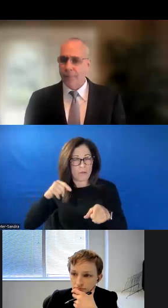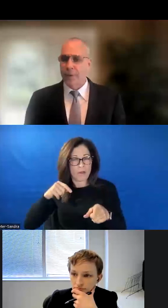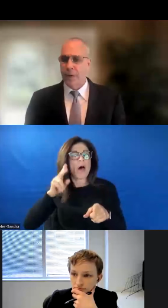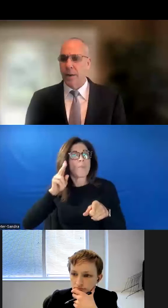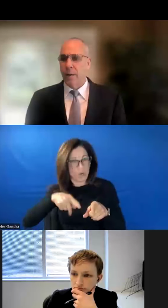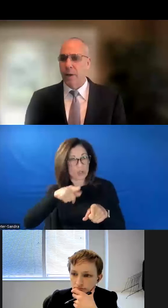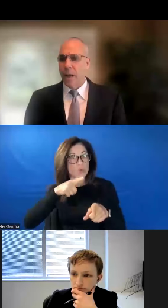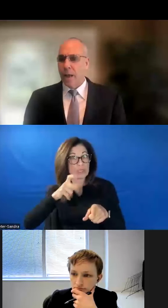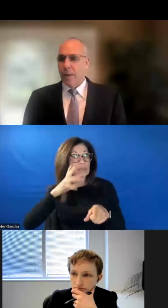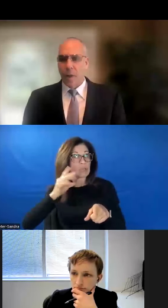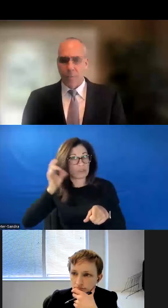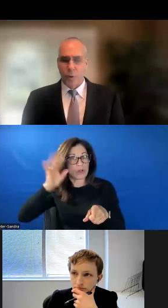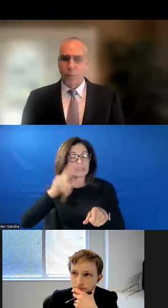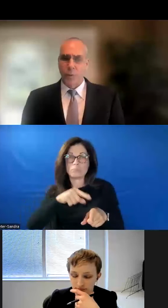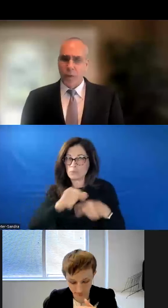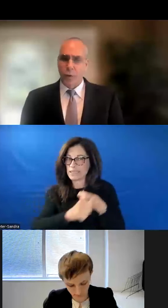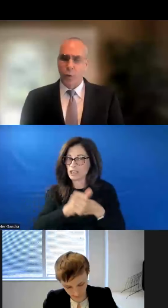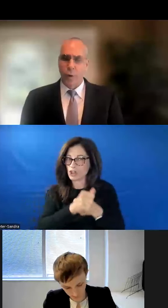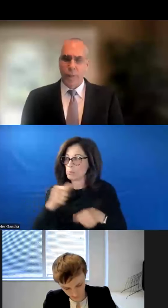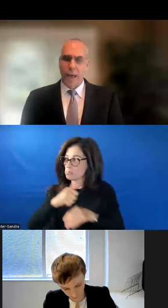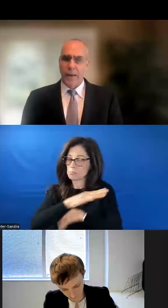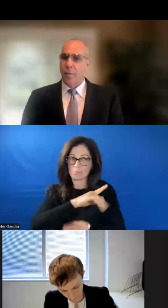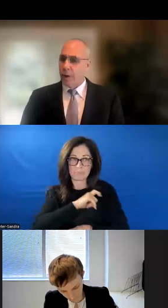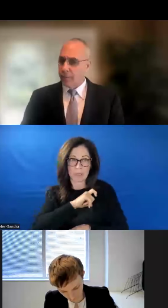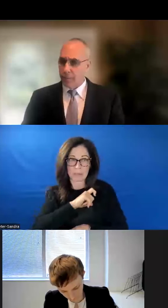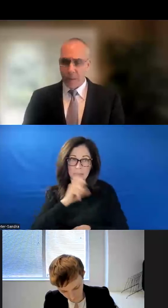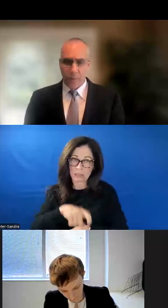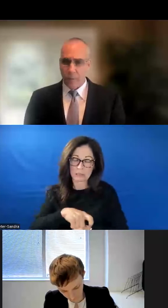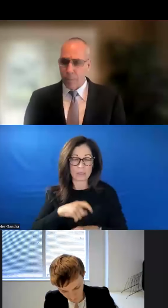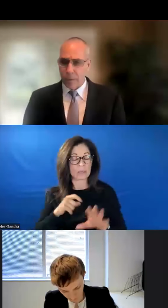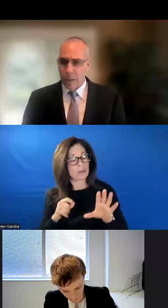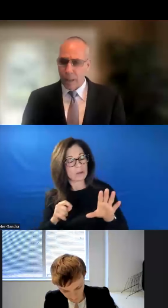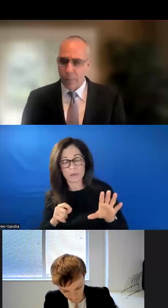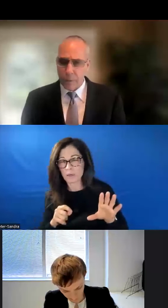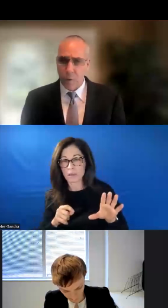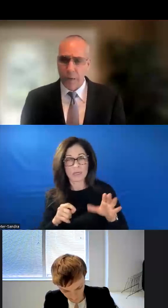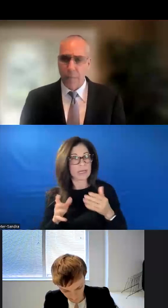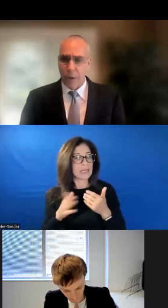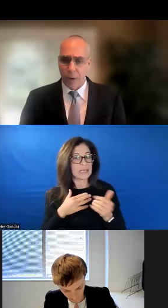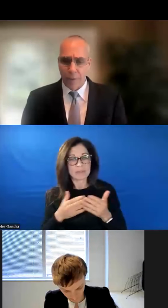HAVE TO SEND OUT LAW ENFORCEMENT THAT EVEN IF MENTAL HEALTH